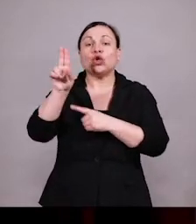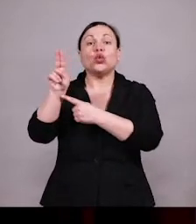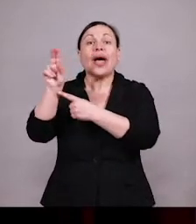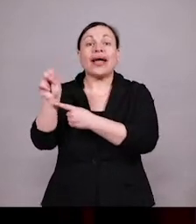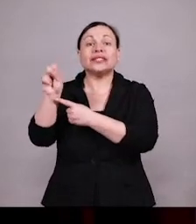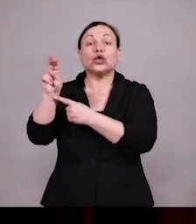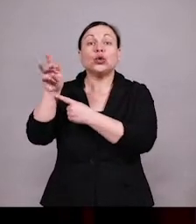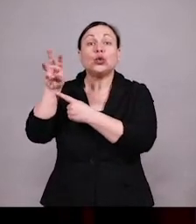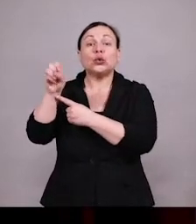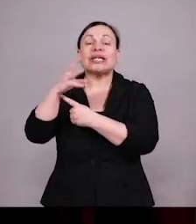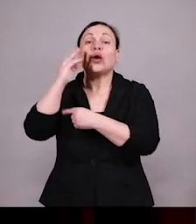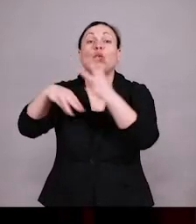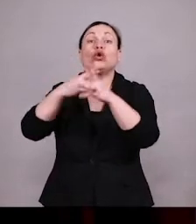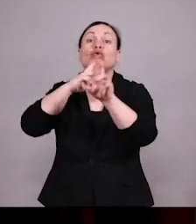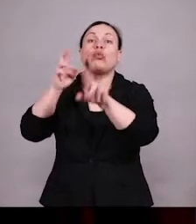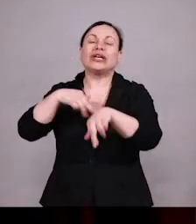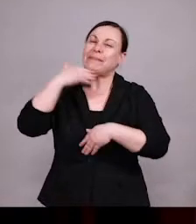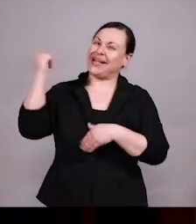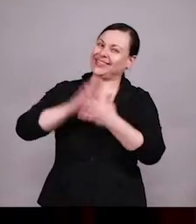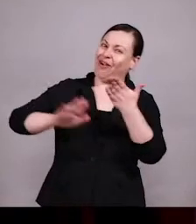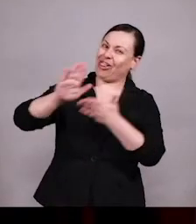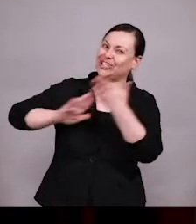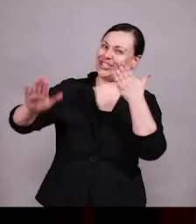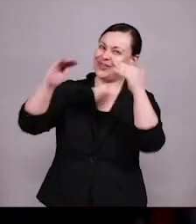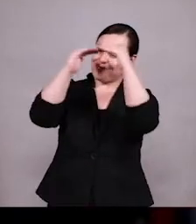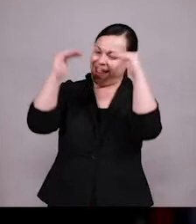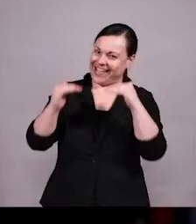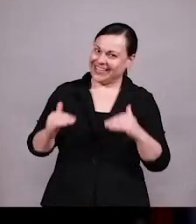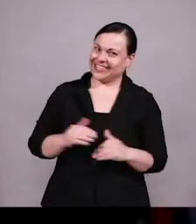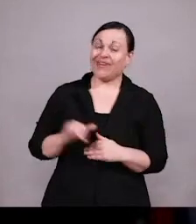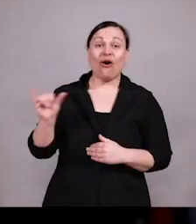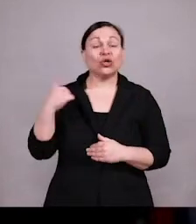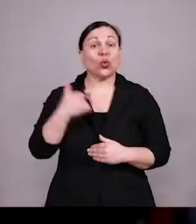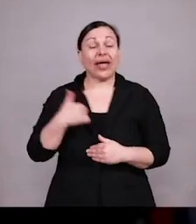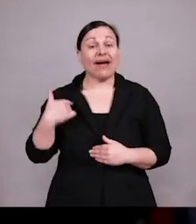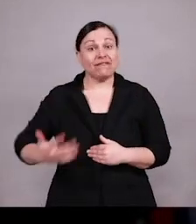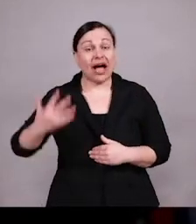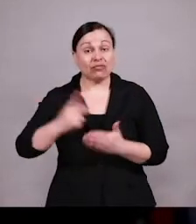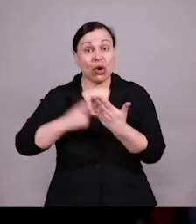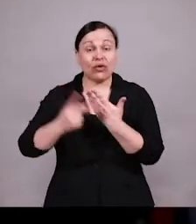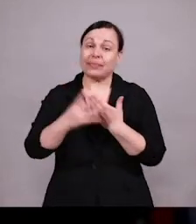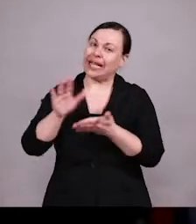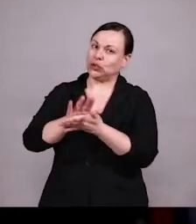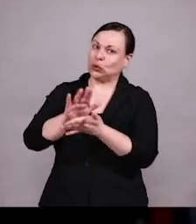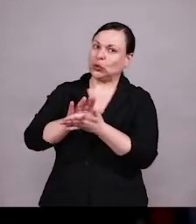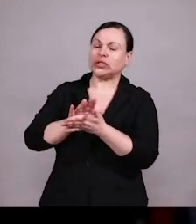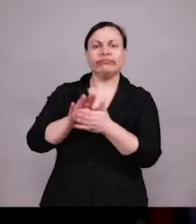News and World Report's "Best Colleges" rankings we also had five programs and schools ranked among